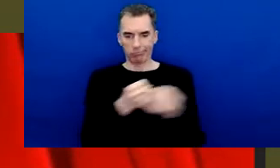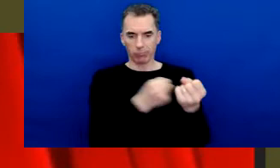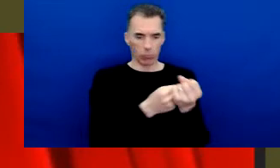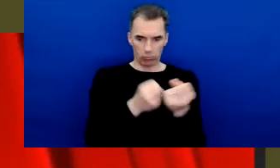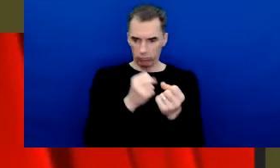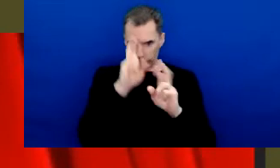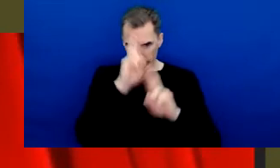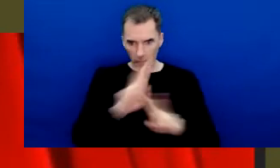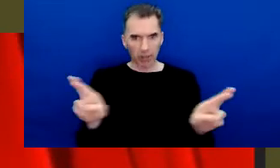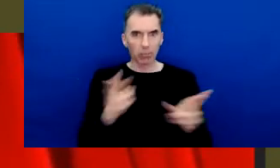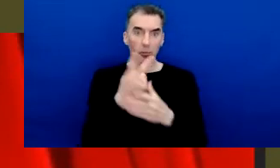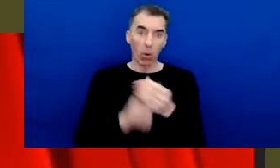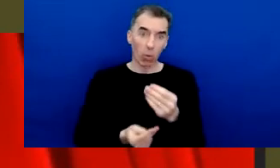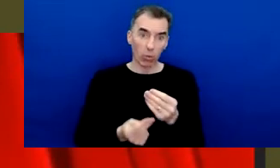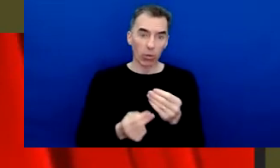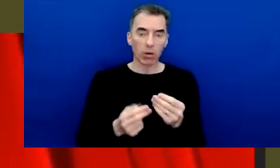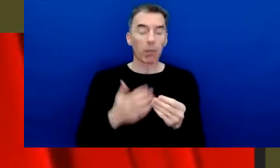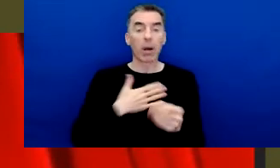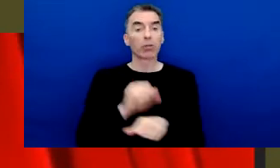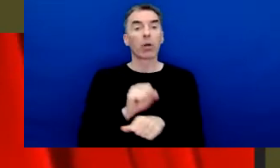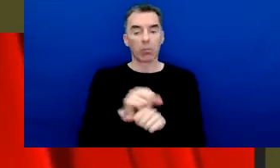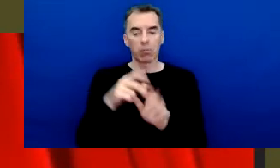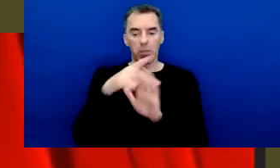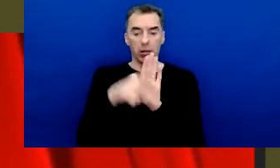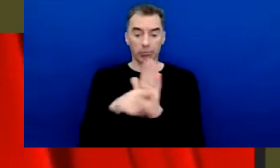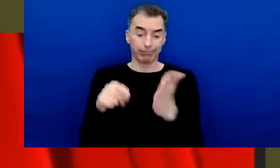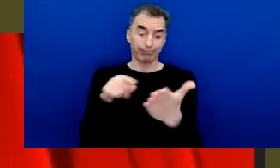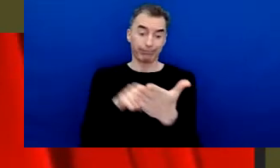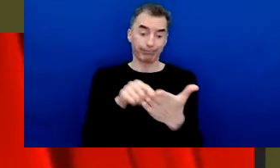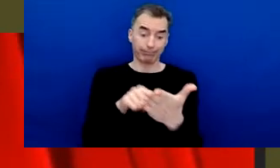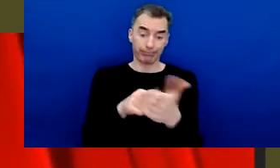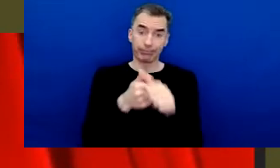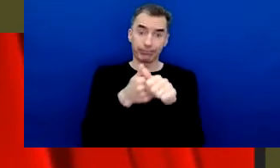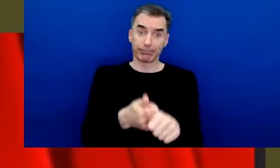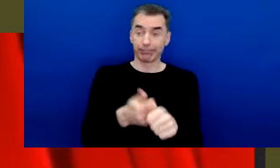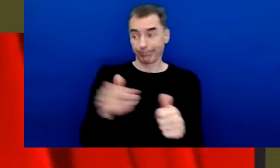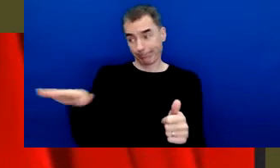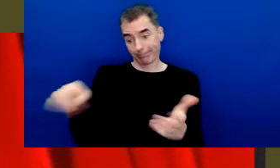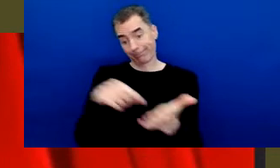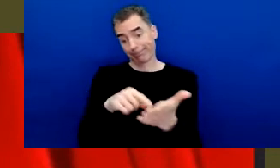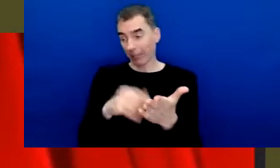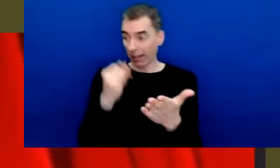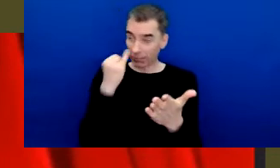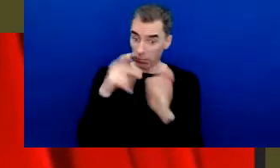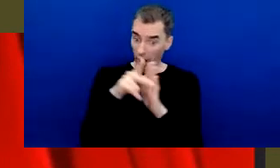my job is to uphold the policy and to see where one might have been broken and then work to resolve it.